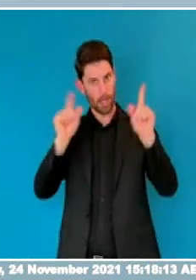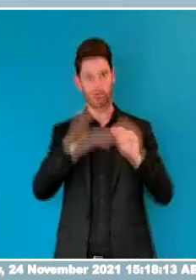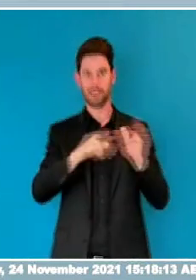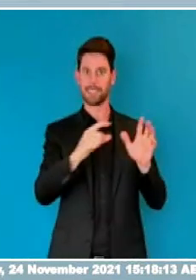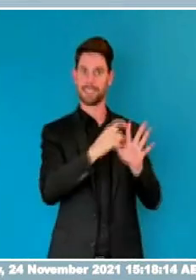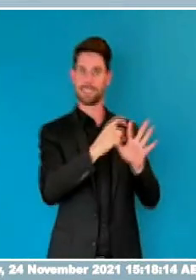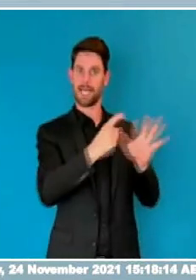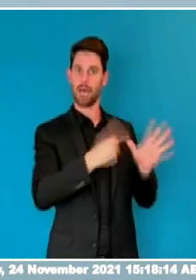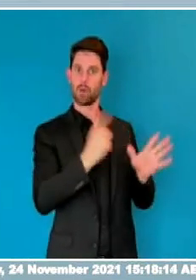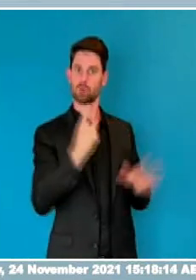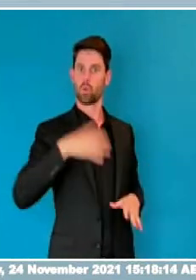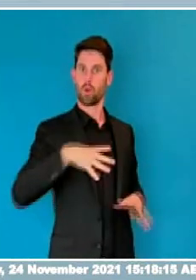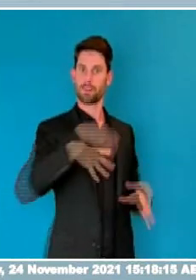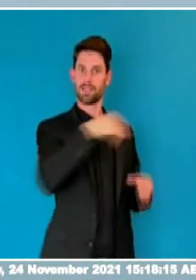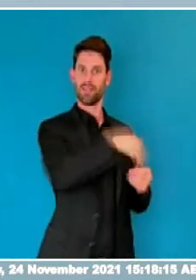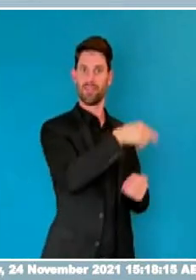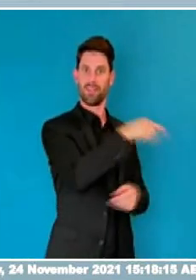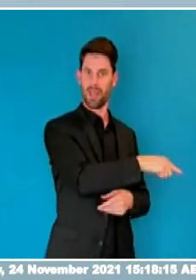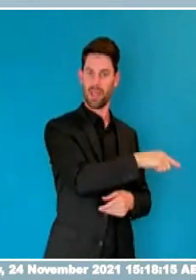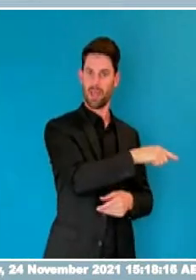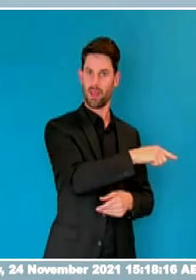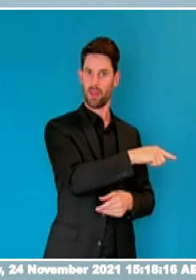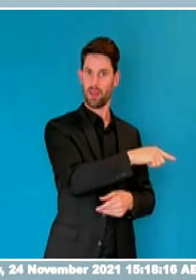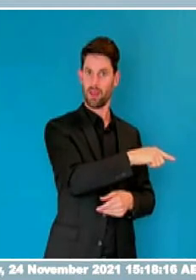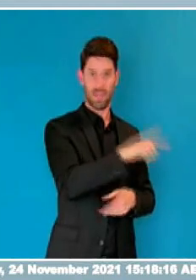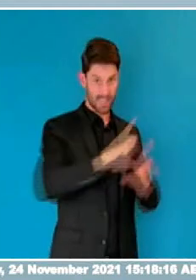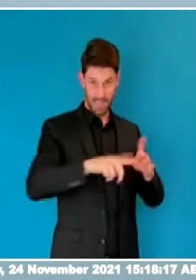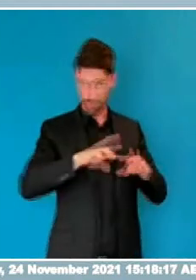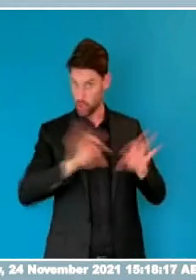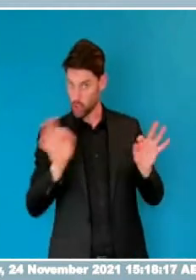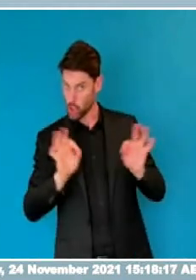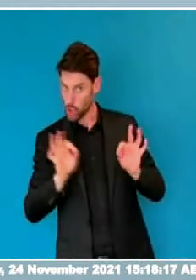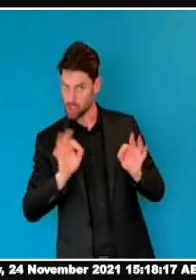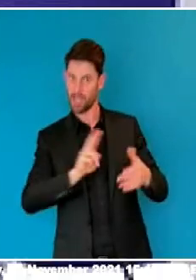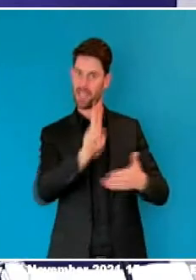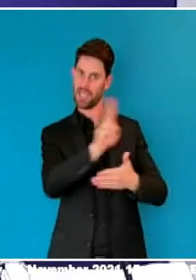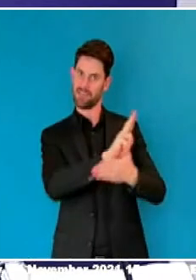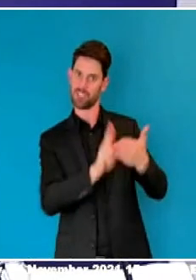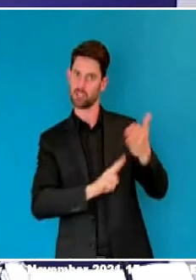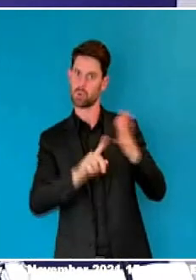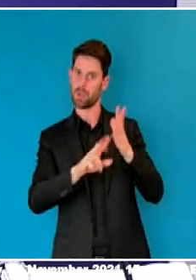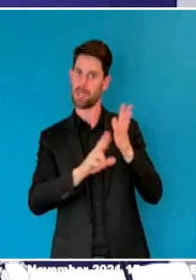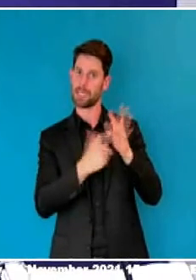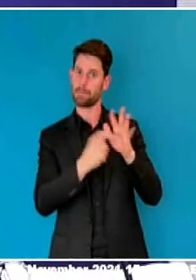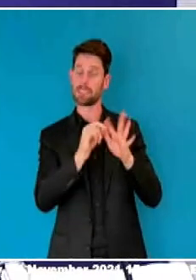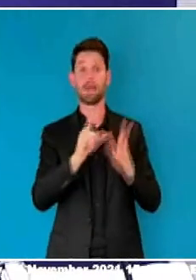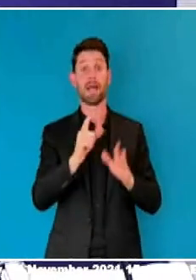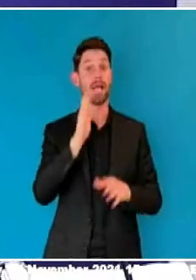Discrimination Act, if not the Convention on the Rights of Persons with a Disability. Anyway, thank you very much for the answers.